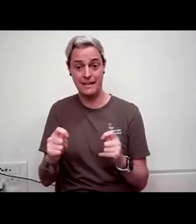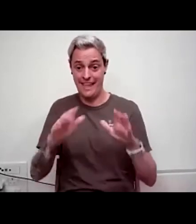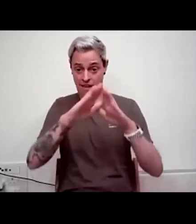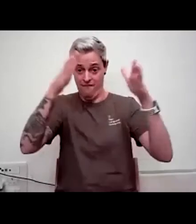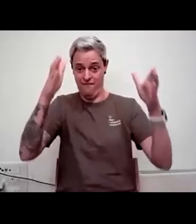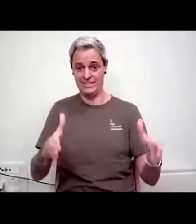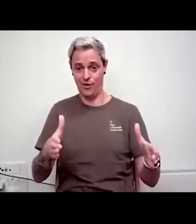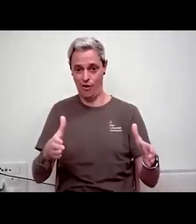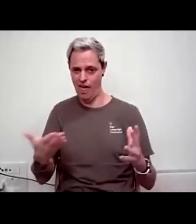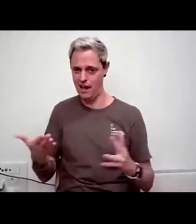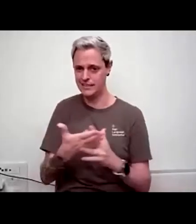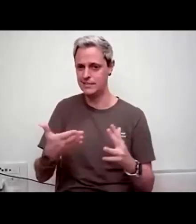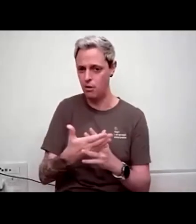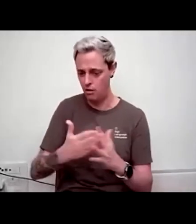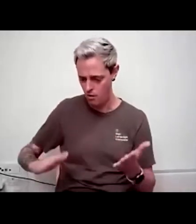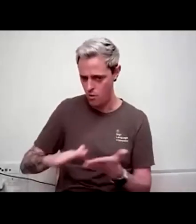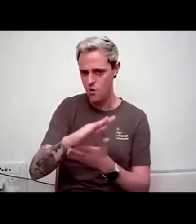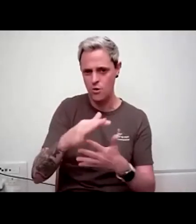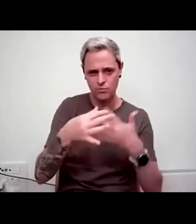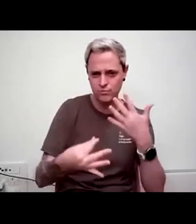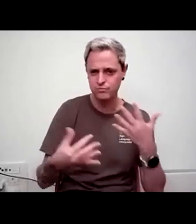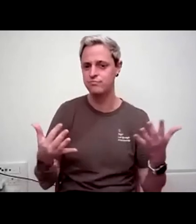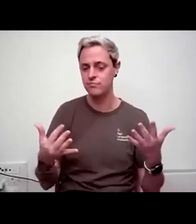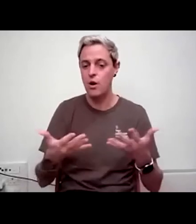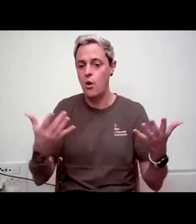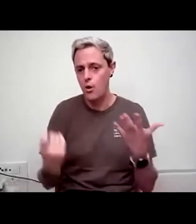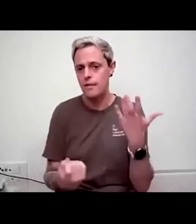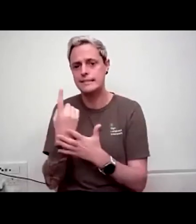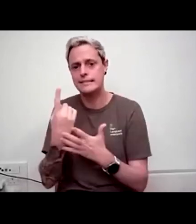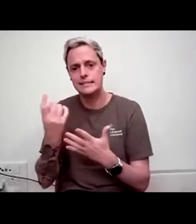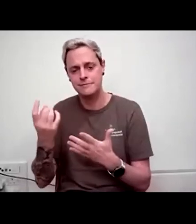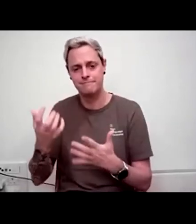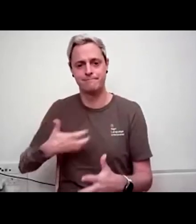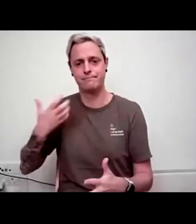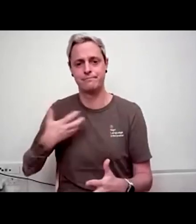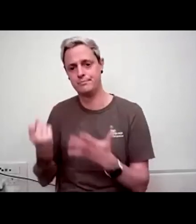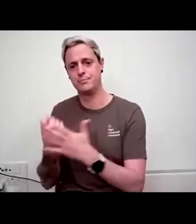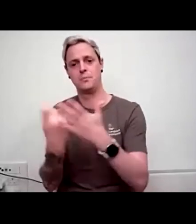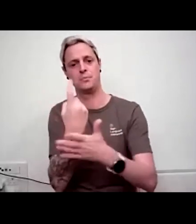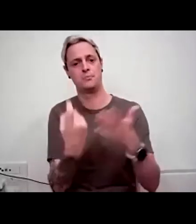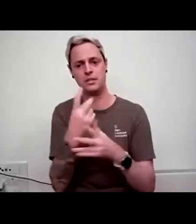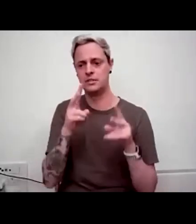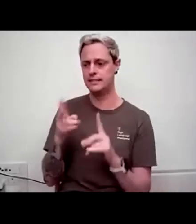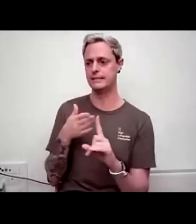as well as putting up with some disturbances, or what are seen as disturbances from, these members of the body that